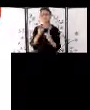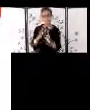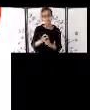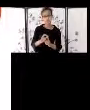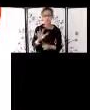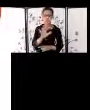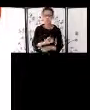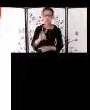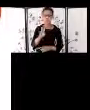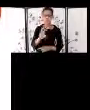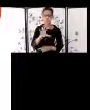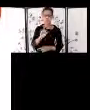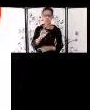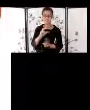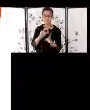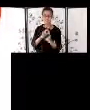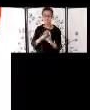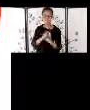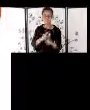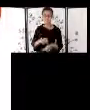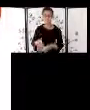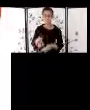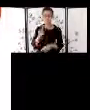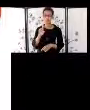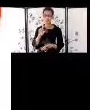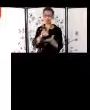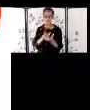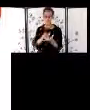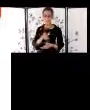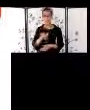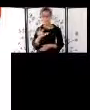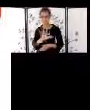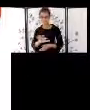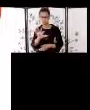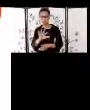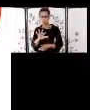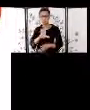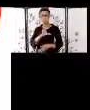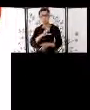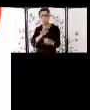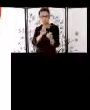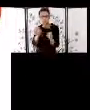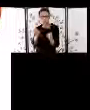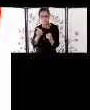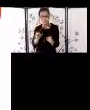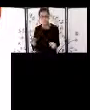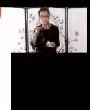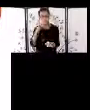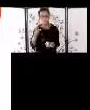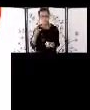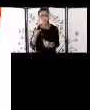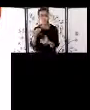2,500 characters in the grant portal. This is where you’ll briefly describe your,